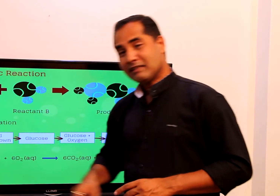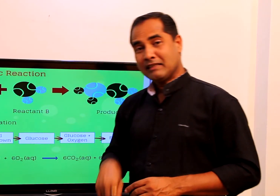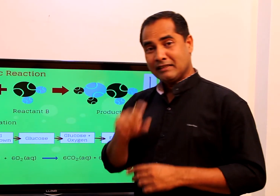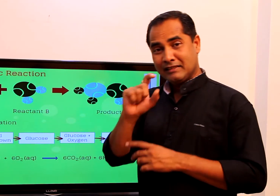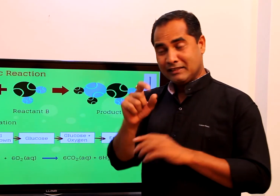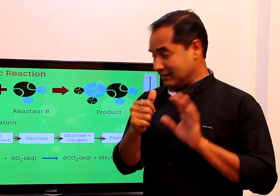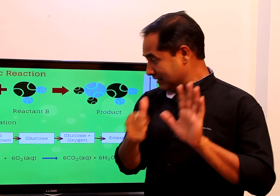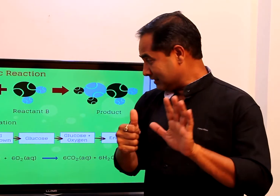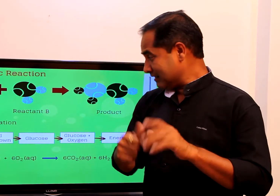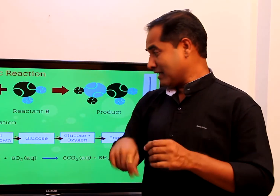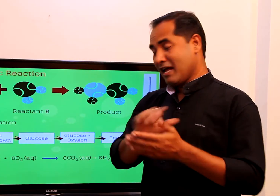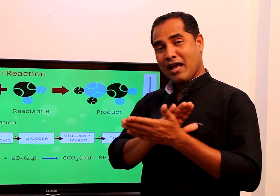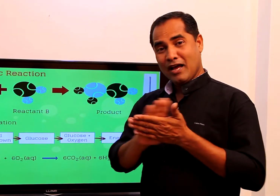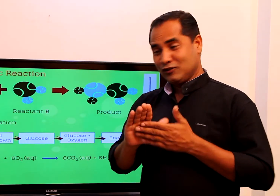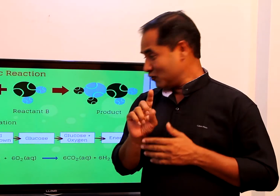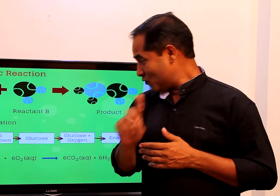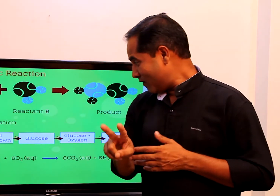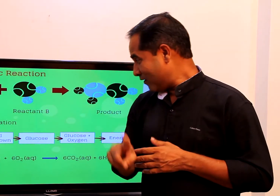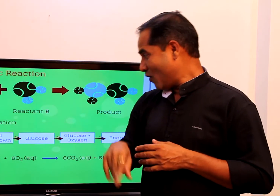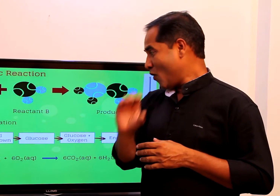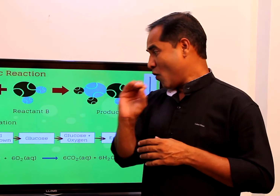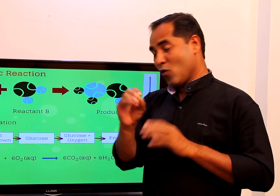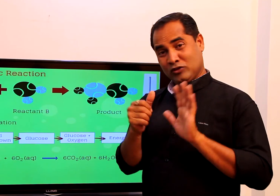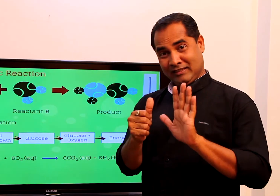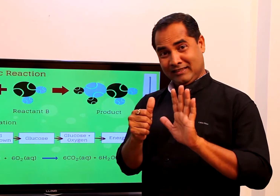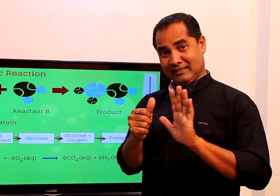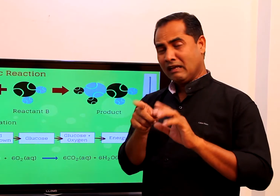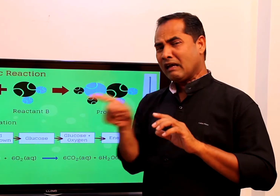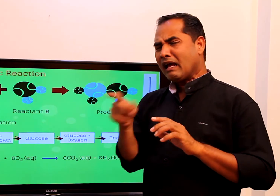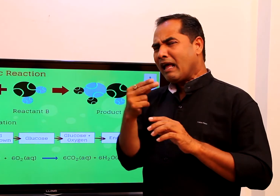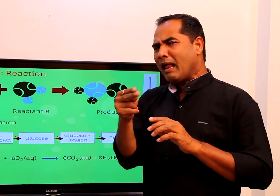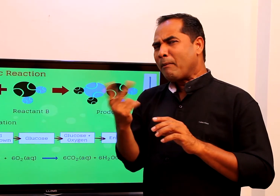Its C6 H12 O6